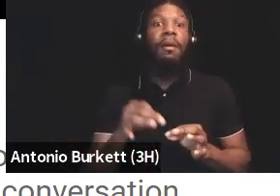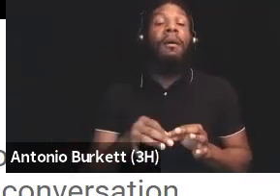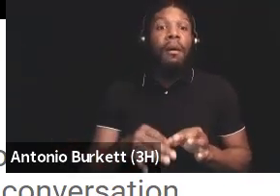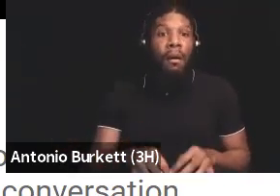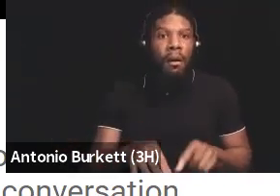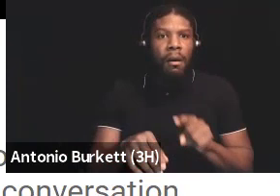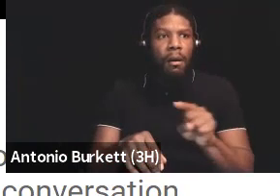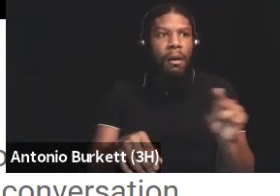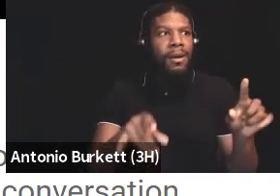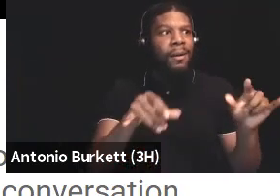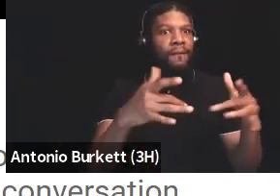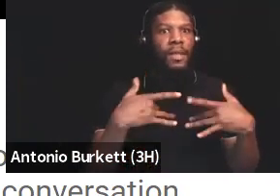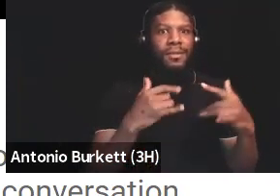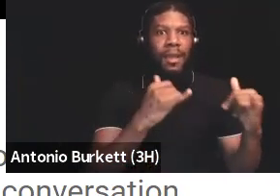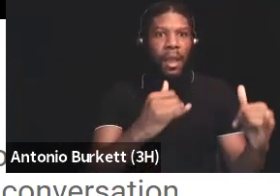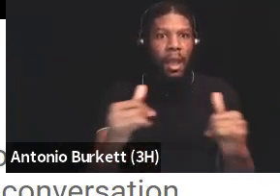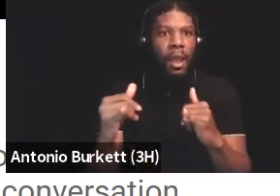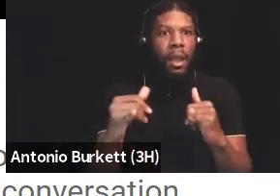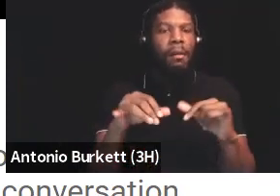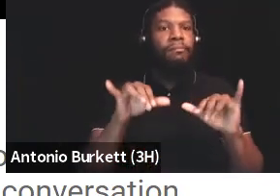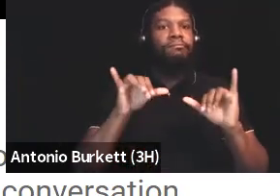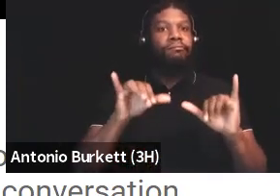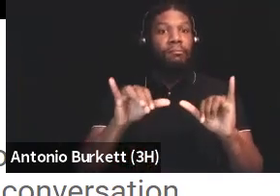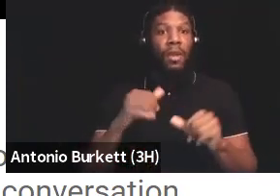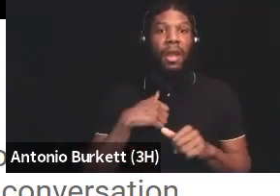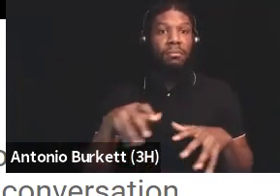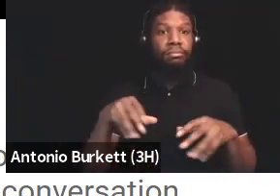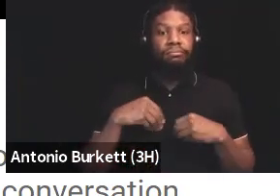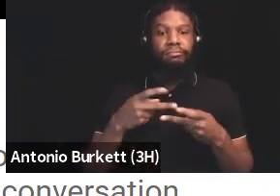too. So when I took this position in the graduate school and I started working with dissertation